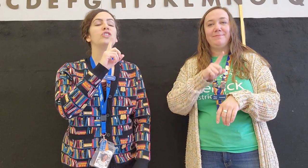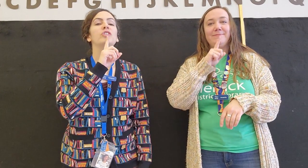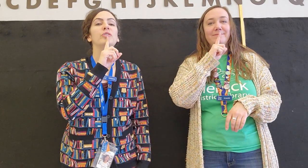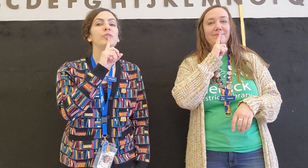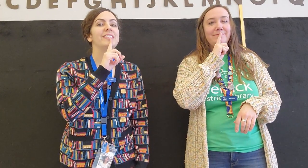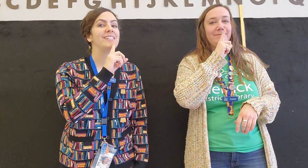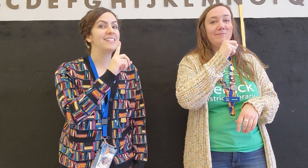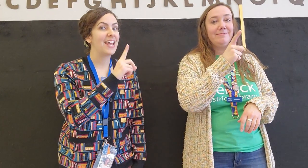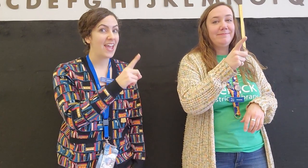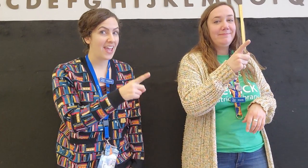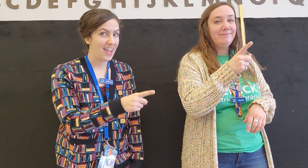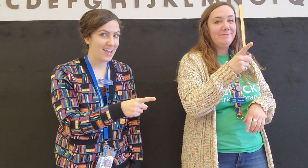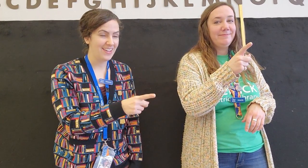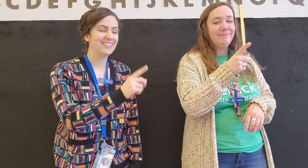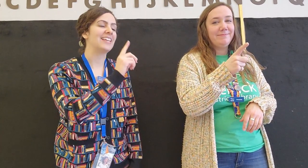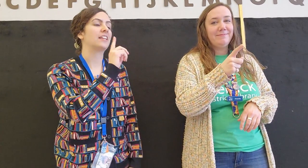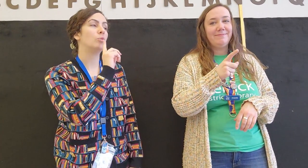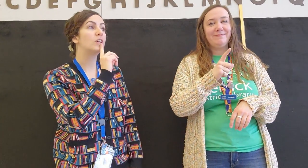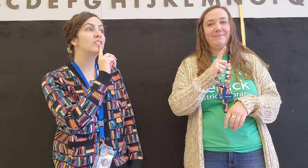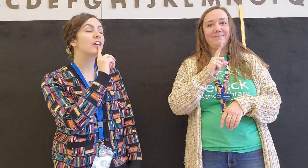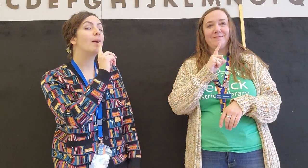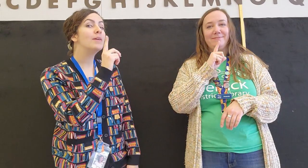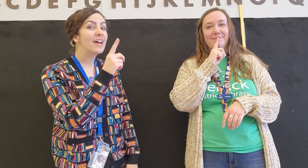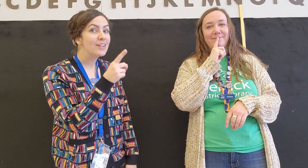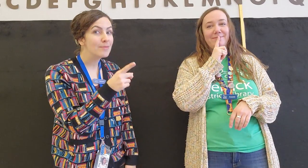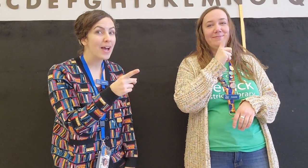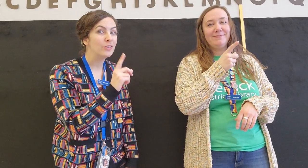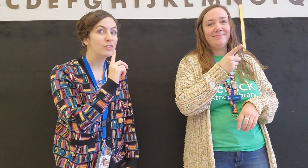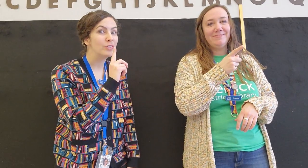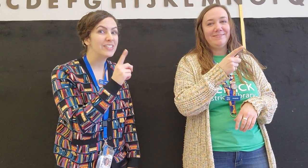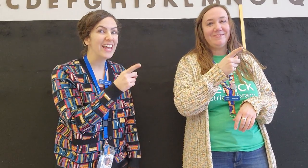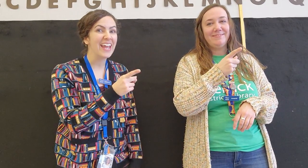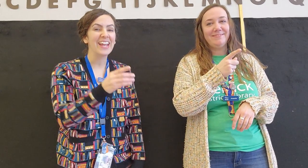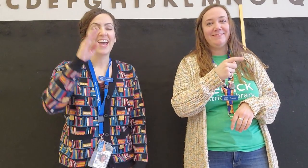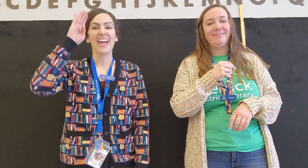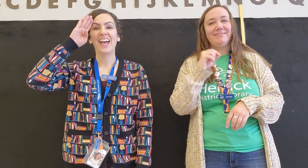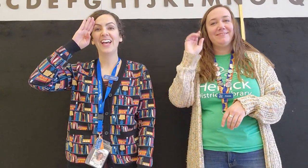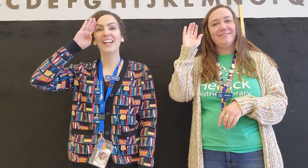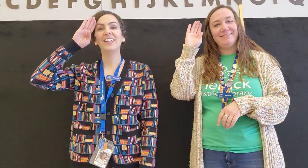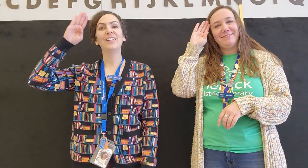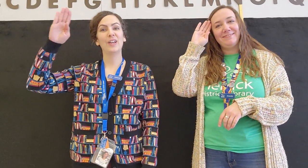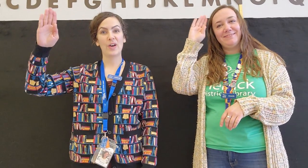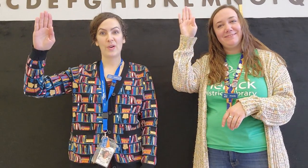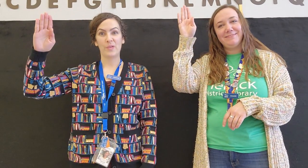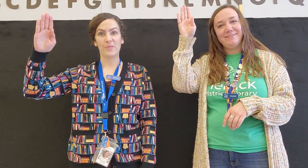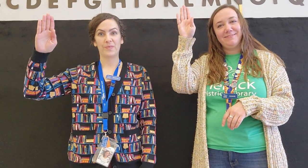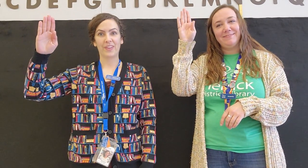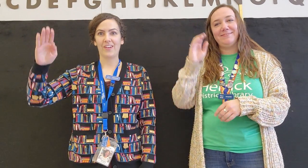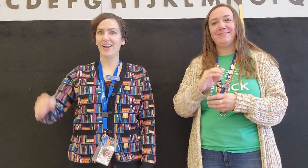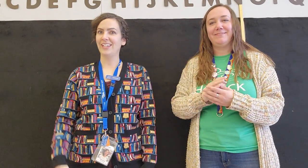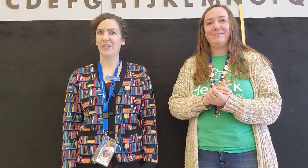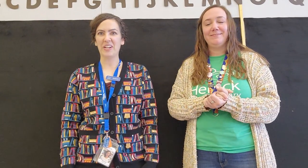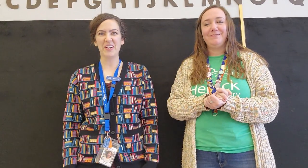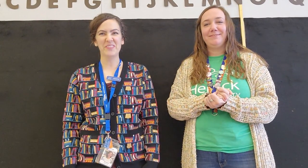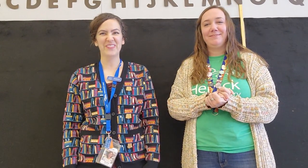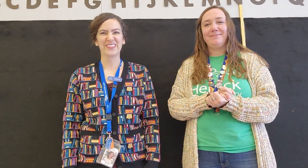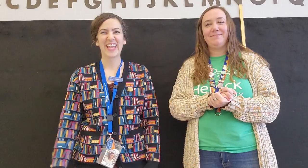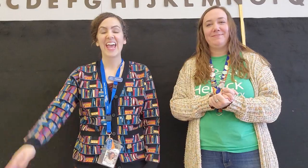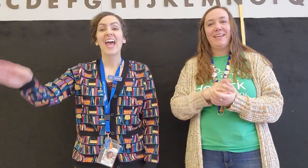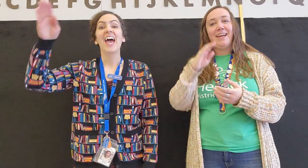to say. Like the words are coming out of your mouth, to say. Hello. All right, here we go!